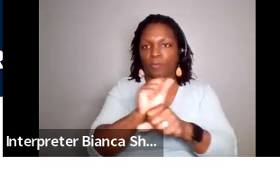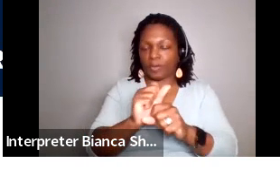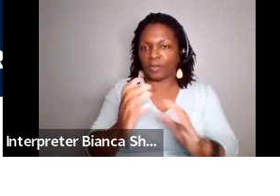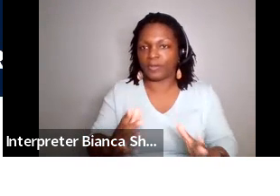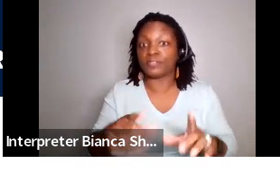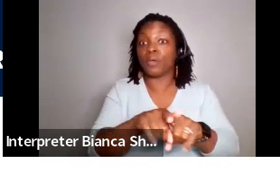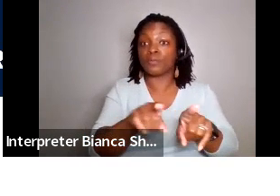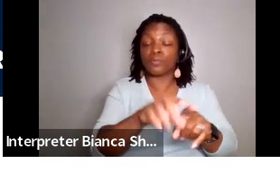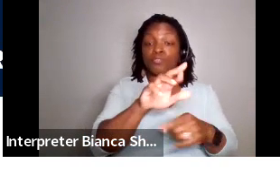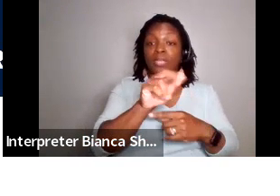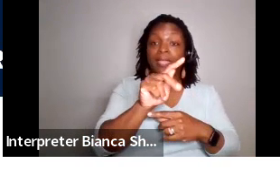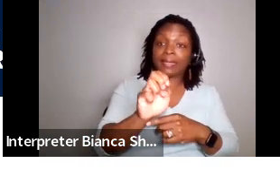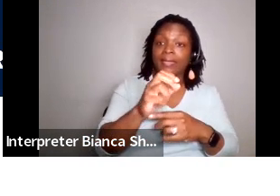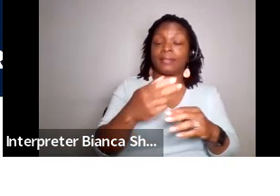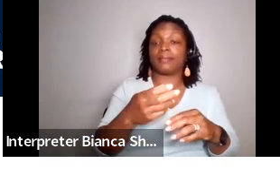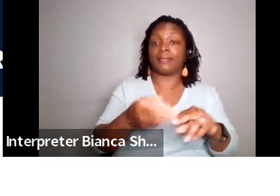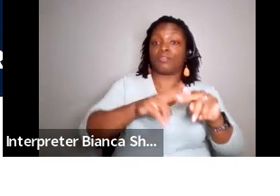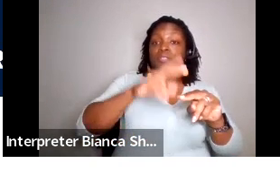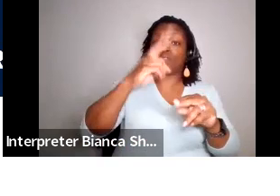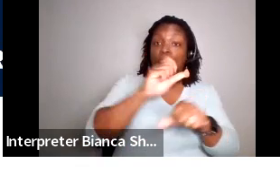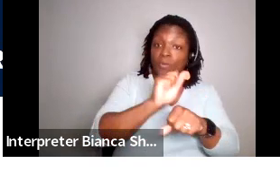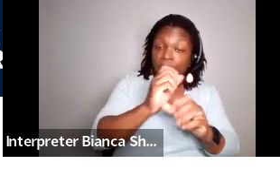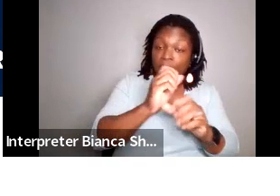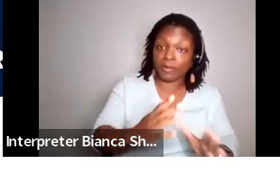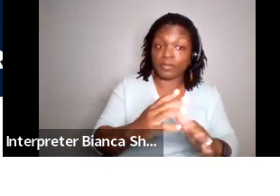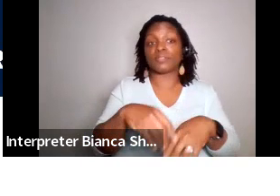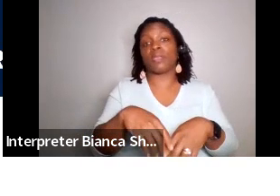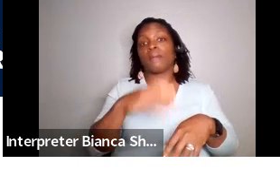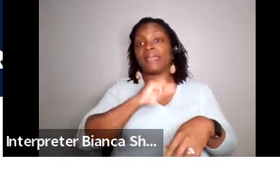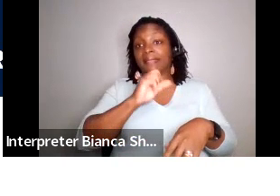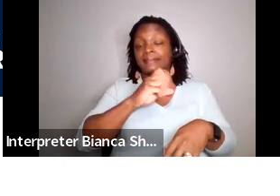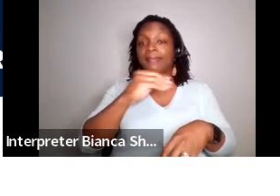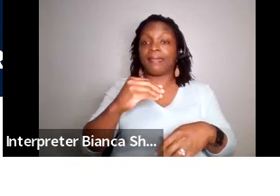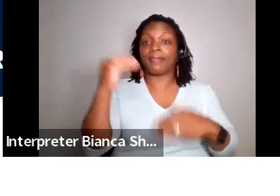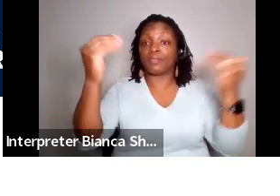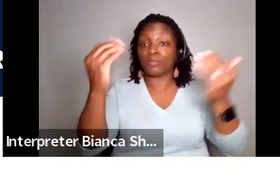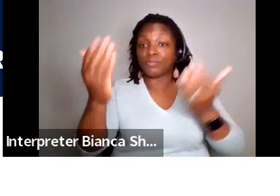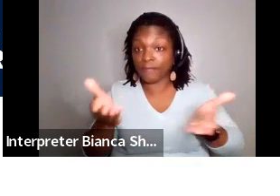So at office of aging and adult services, those bonuses will be available to your Lt.